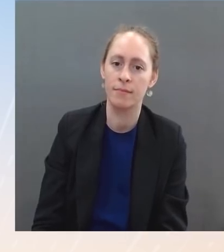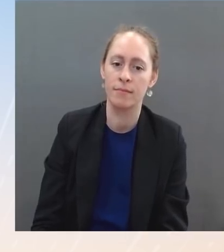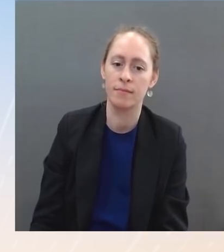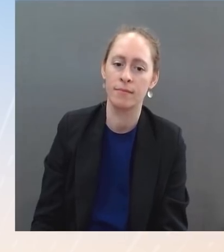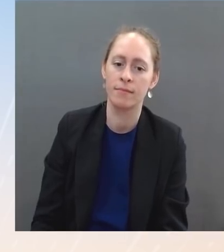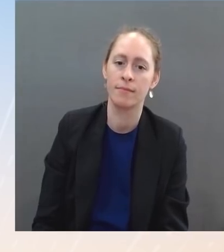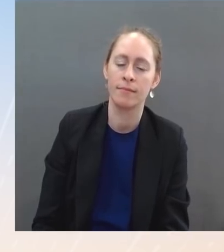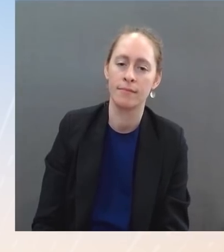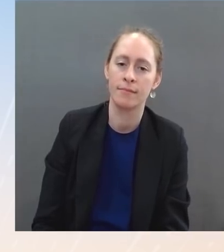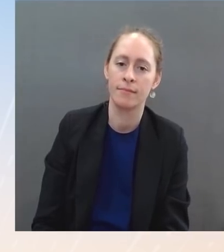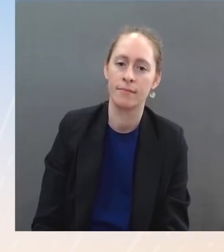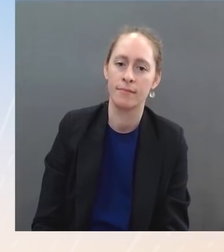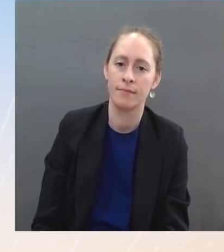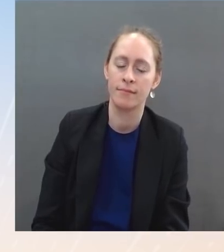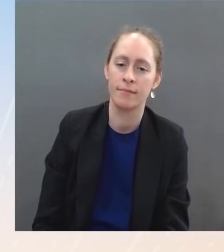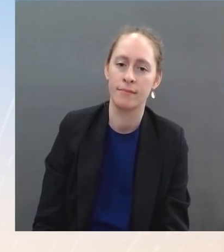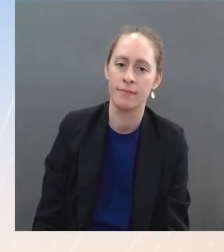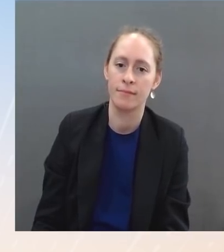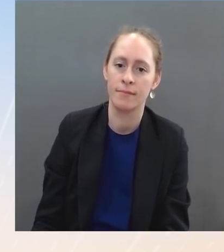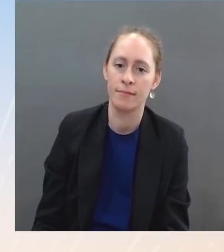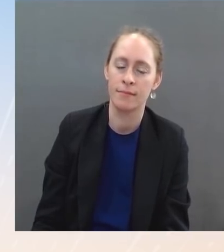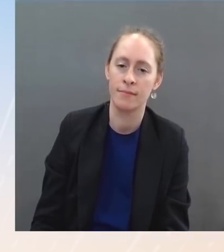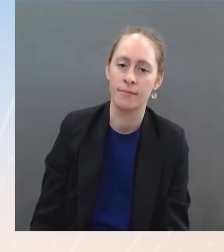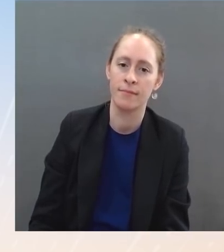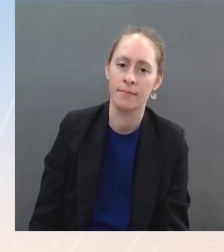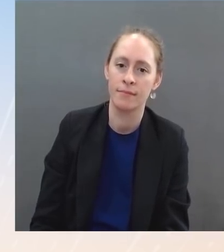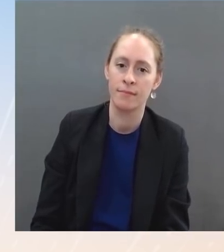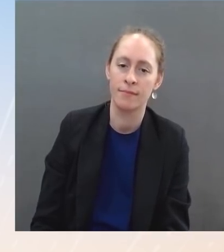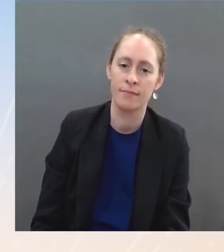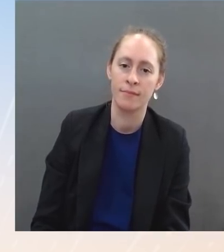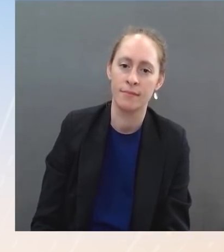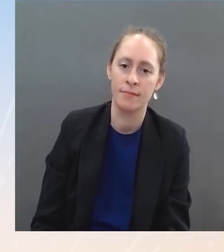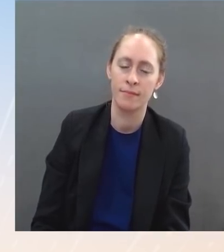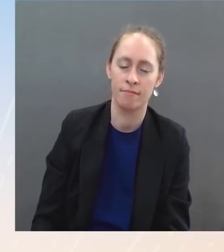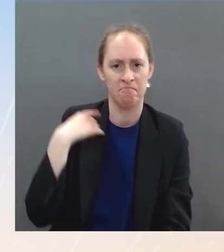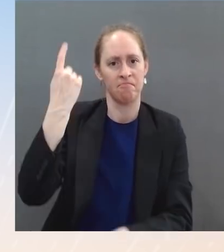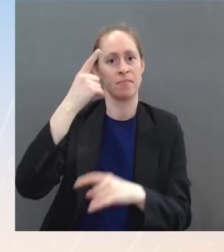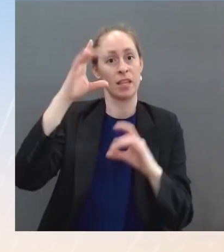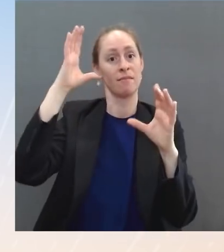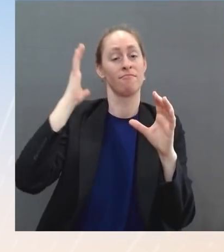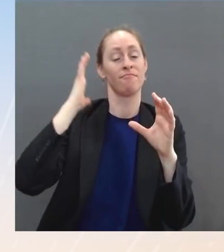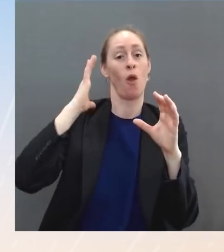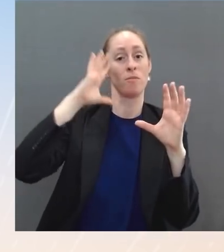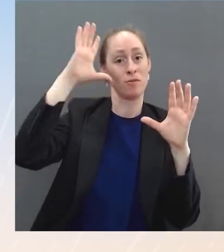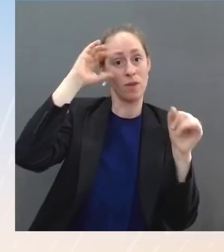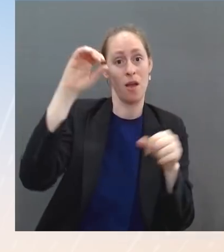and how often and how they communicate. And you had mentioned that they are real friends and not just Washington friends.